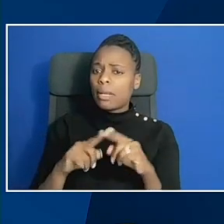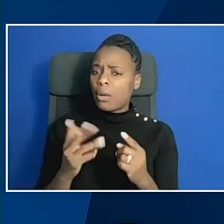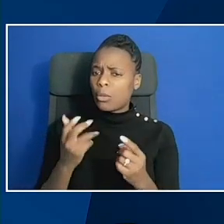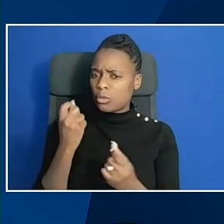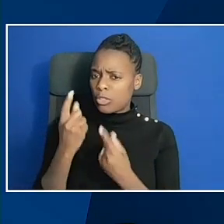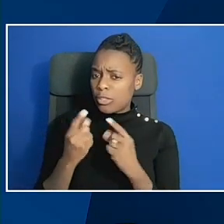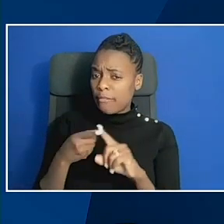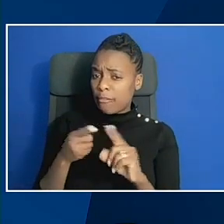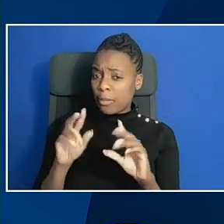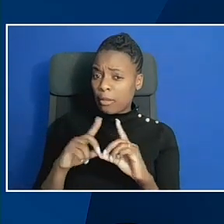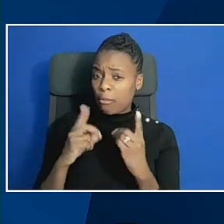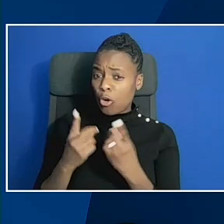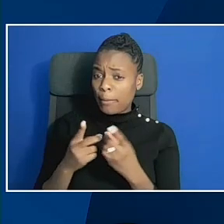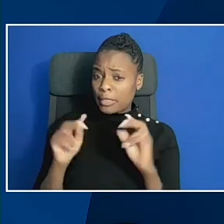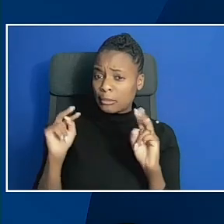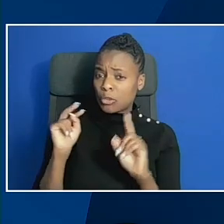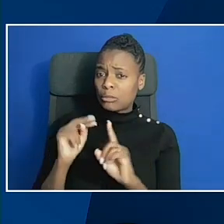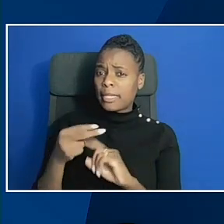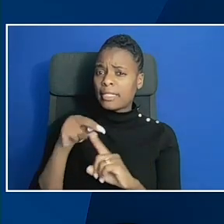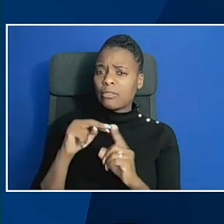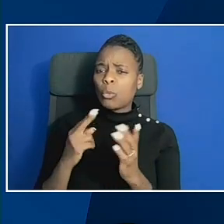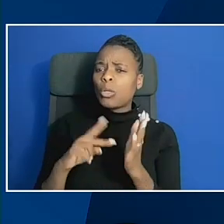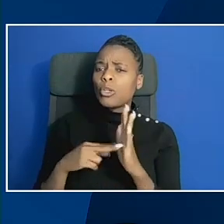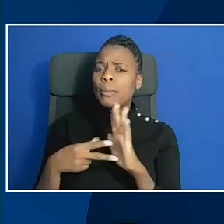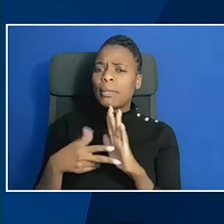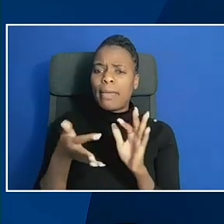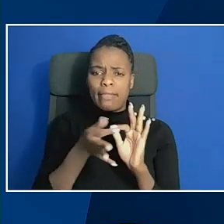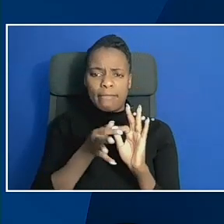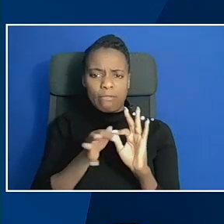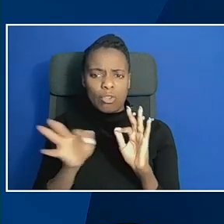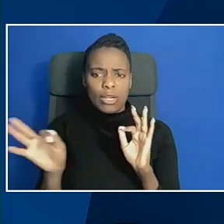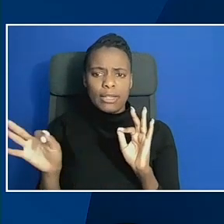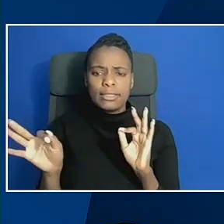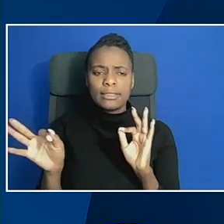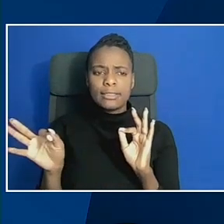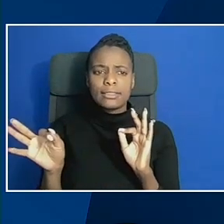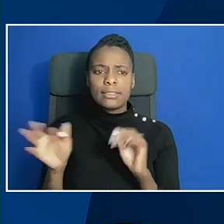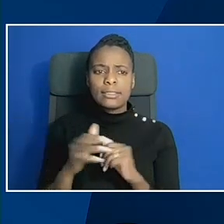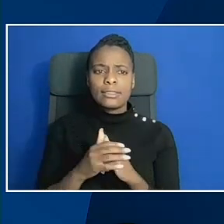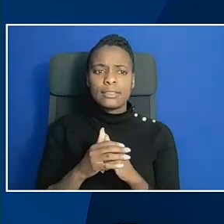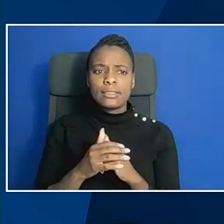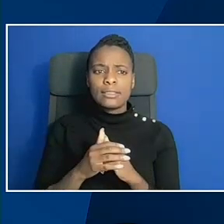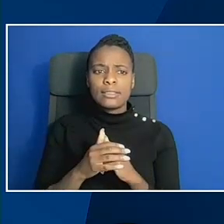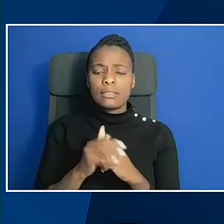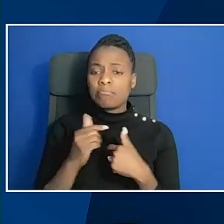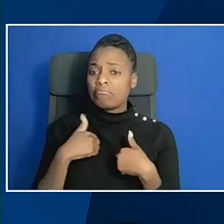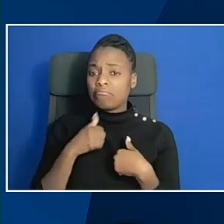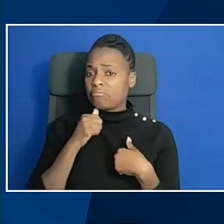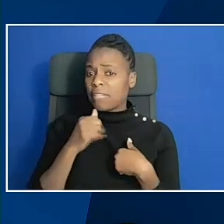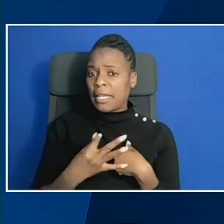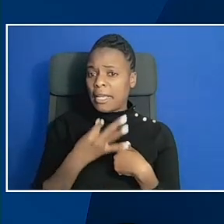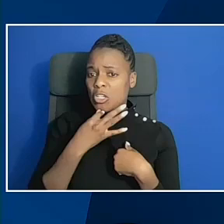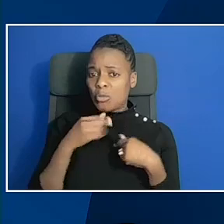what it is you mean by that phrase, since, you know, not being an expert in this space exactly but I interpret